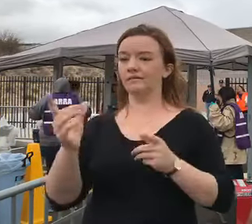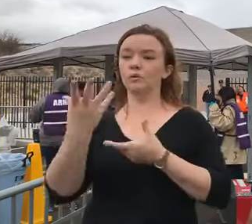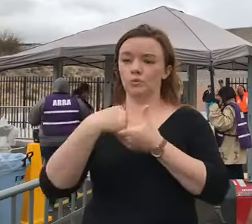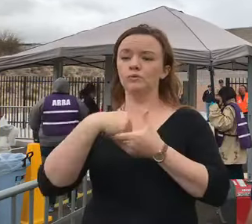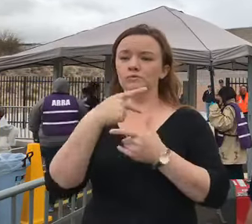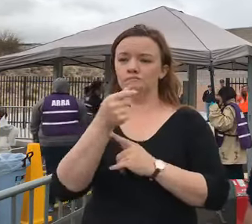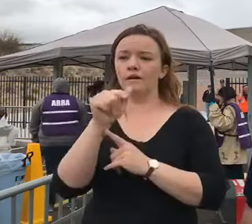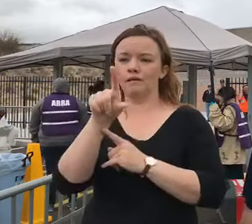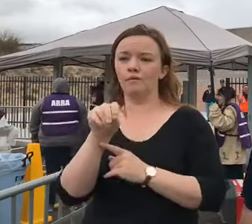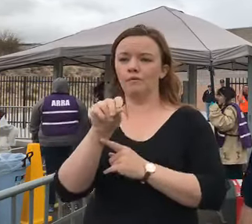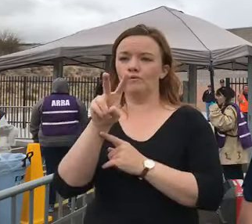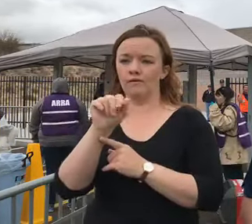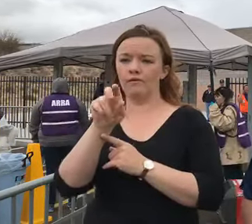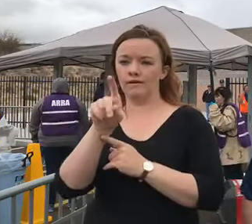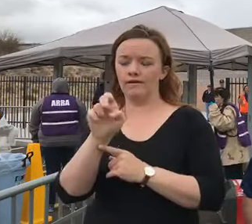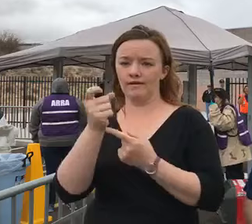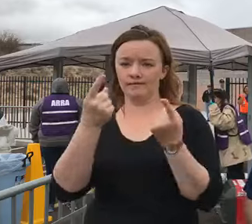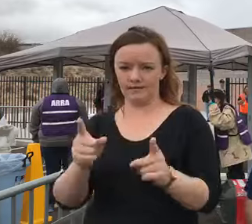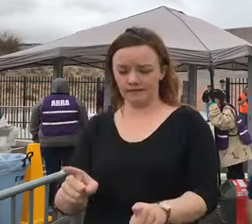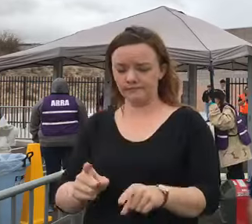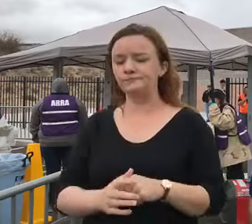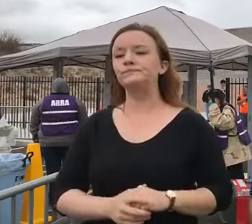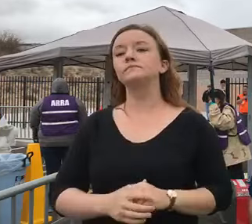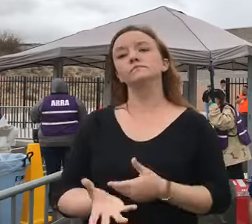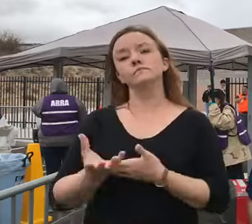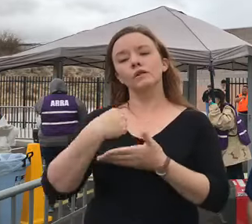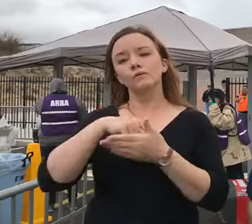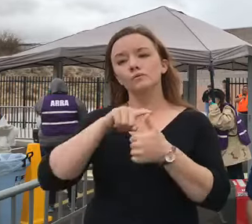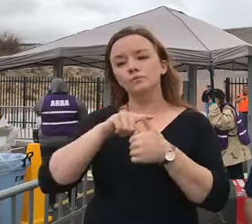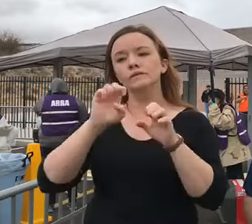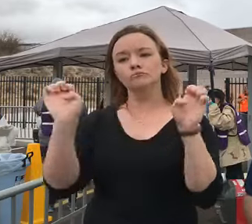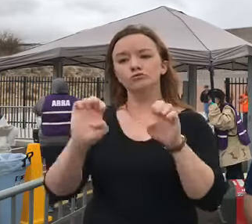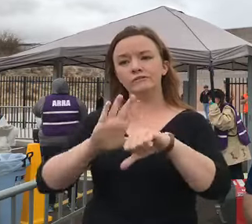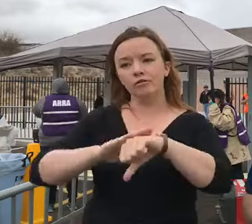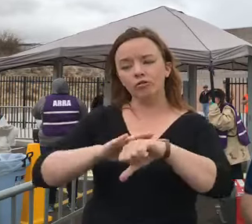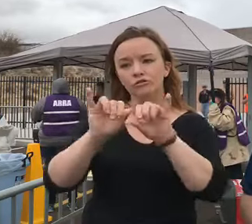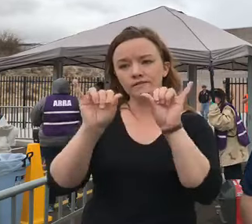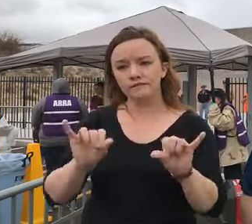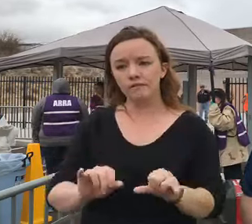that includes the traditional emergency alert system so a radio and television,